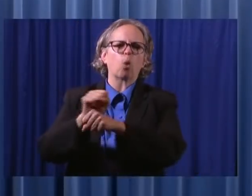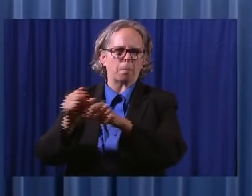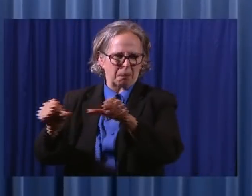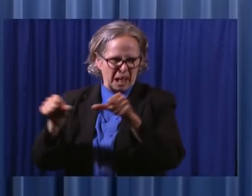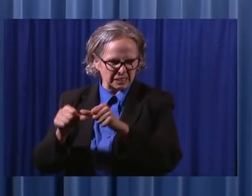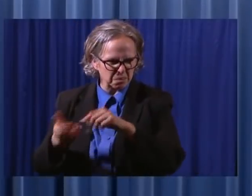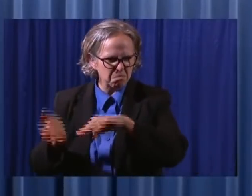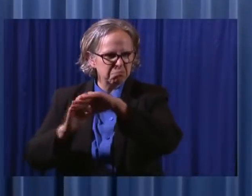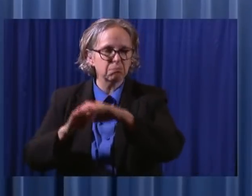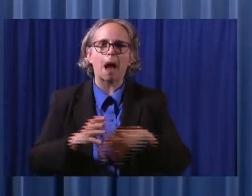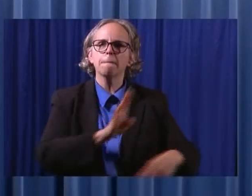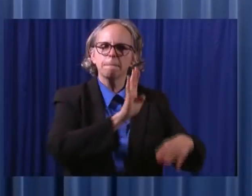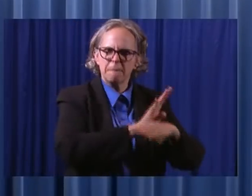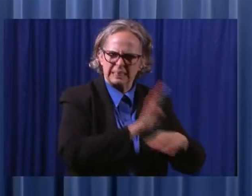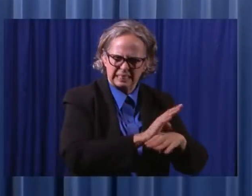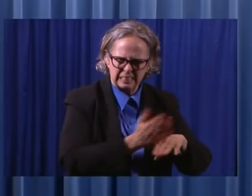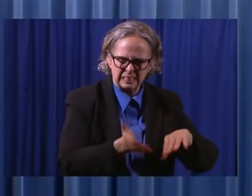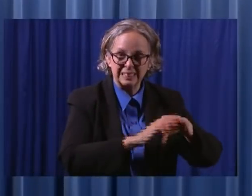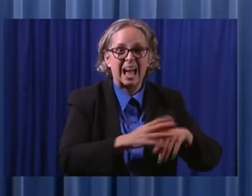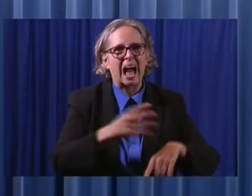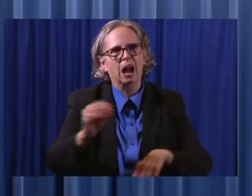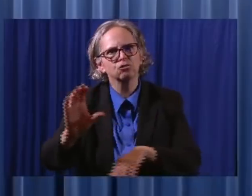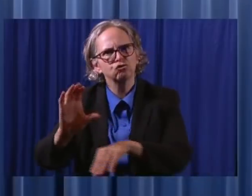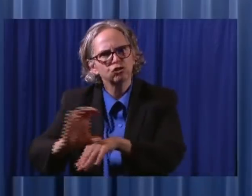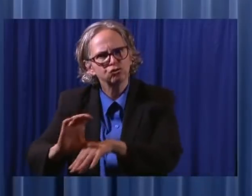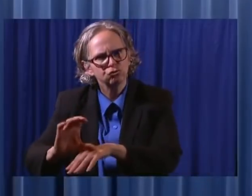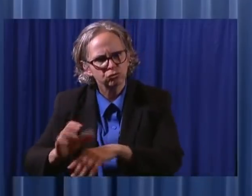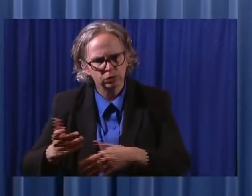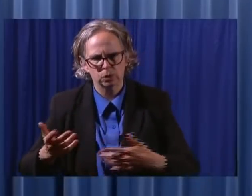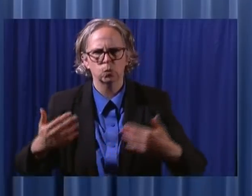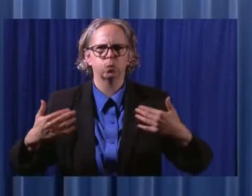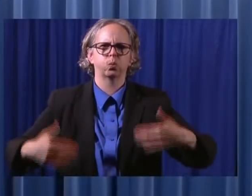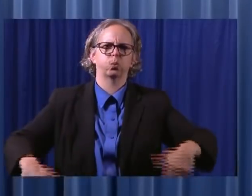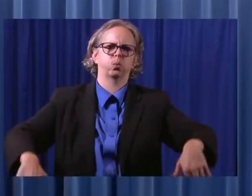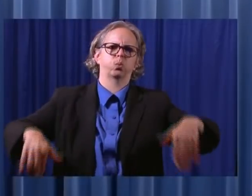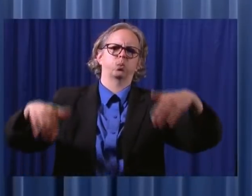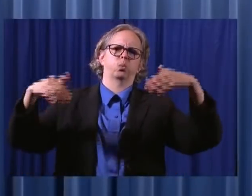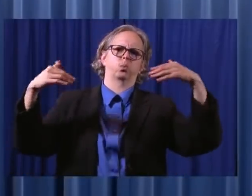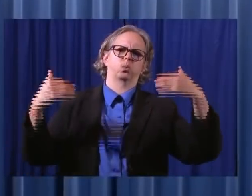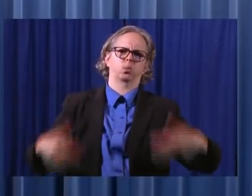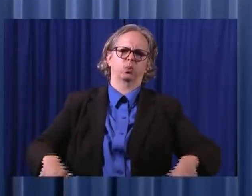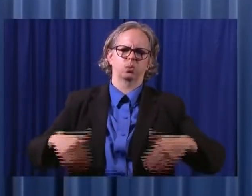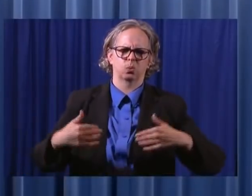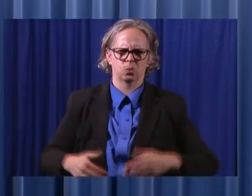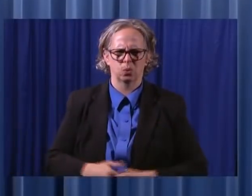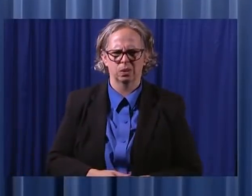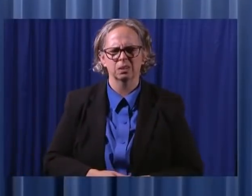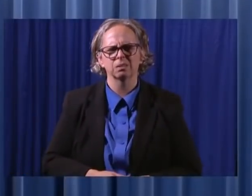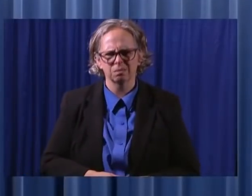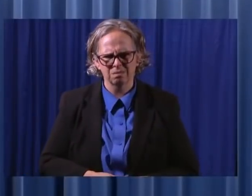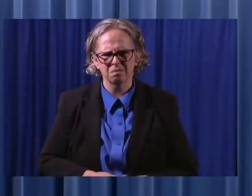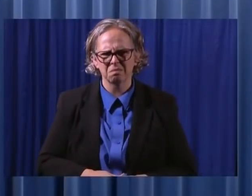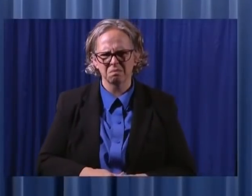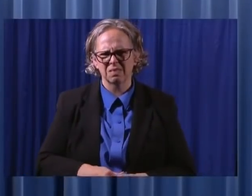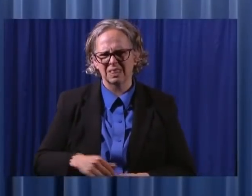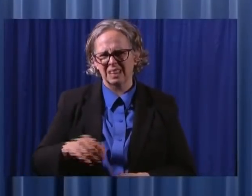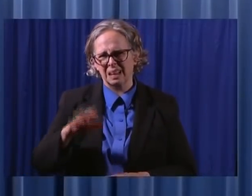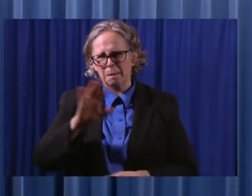MORE THAN TRIPLED. RECENT OUTBREAKS ARE HAPPENING AS WORKPLACES, AND A FAITH- BASED COMMUNITY SETTING ANTIBUSINESS. AND ALL HAMILTON COUNTY ATHENA